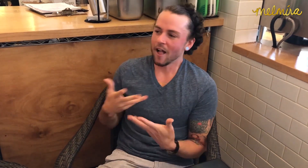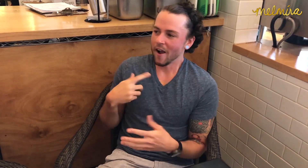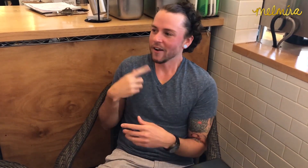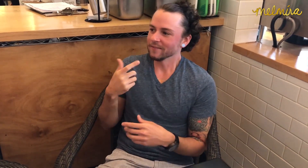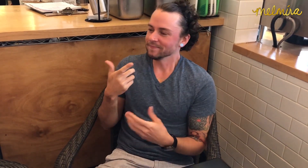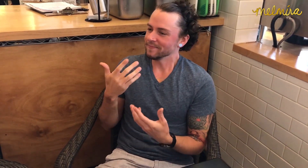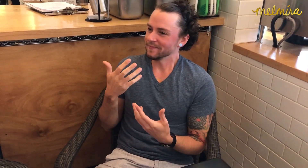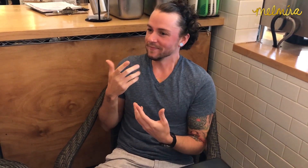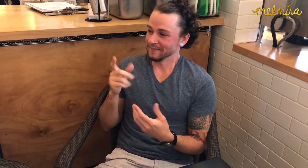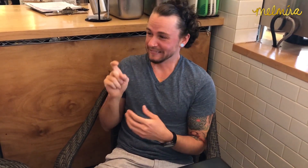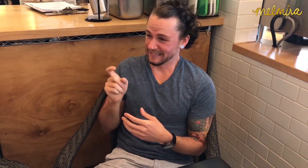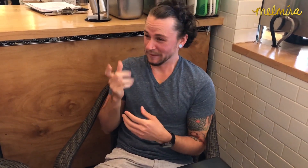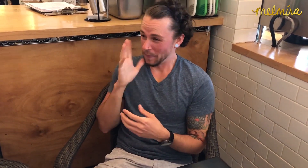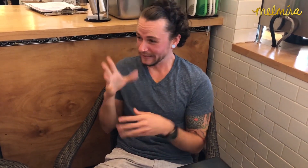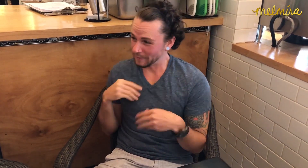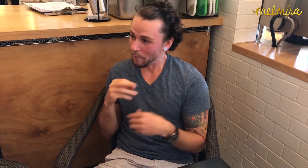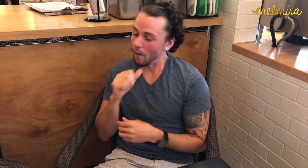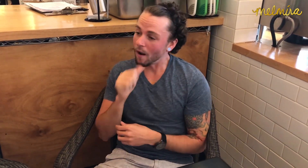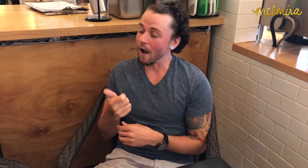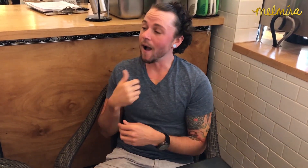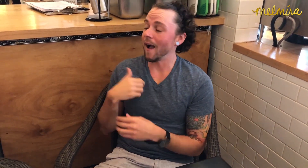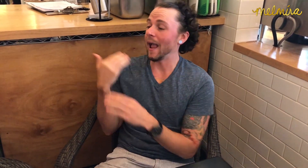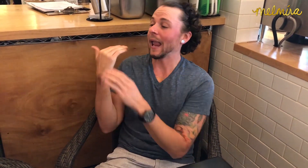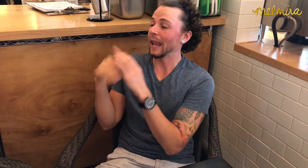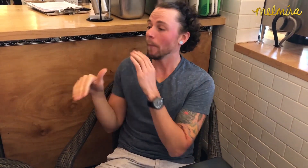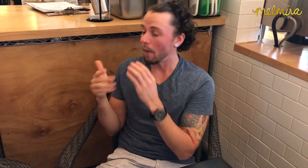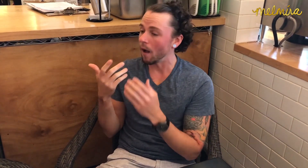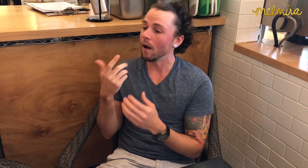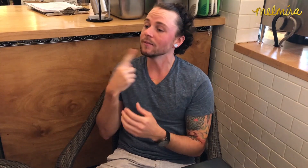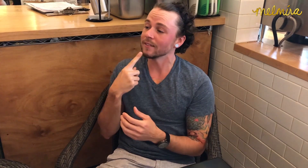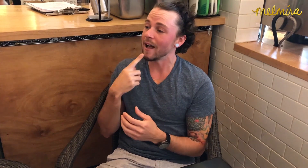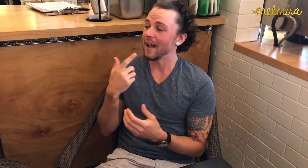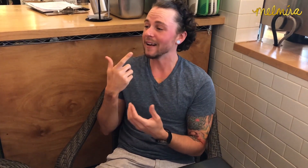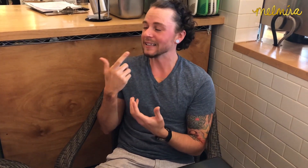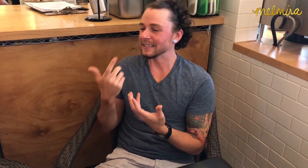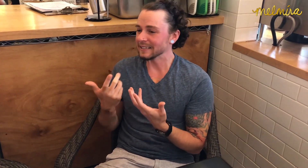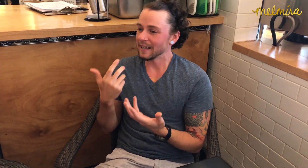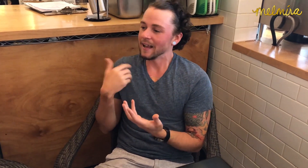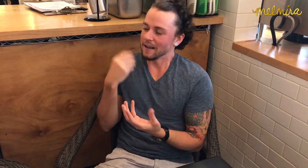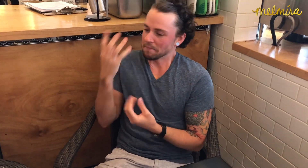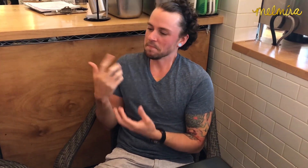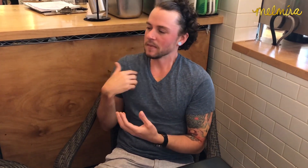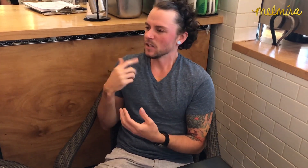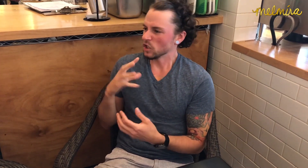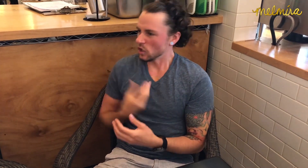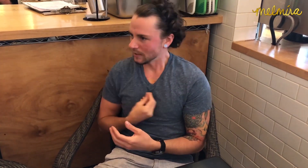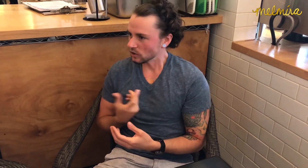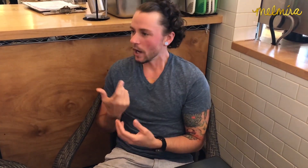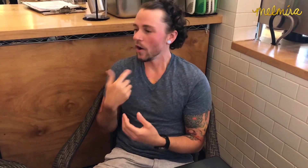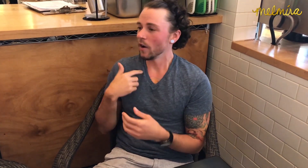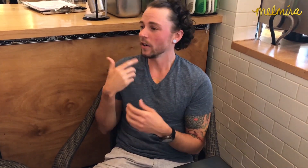I wasn't sure if they would be accepting or not. I sent them an email and said, you know, that I'm transgender.